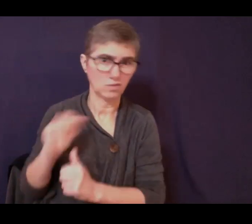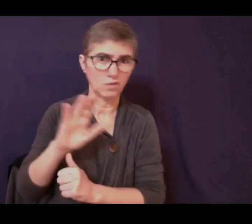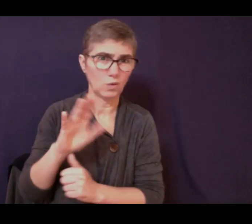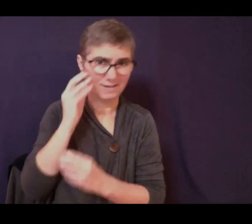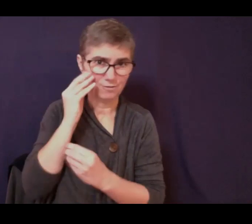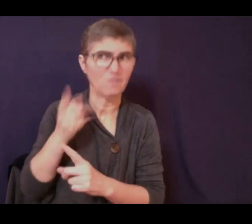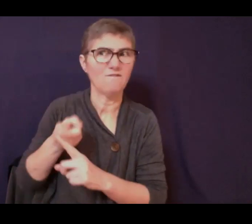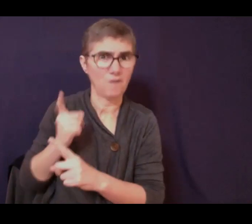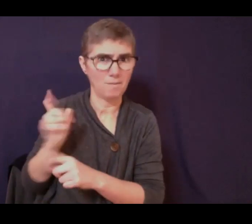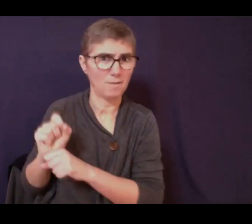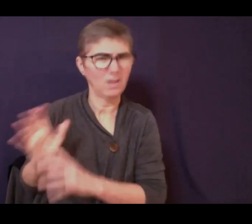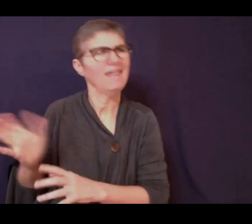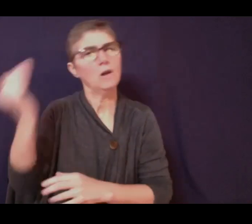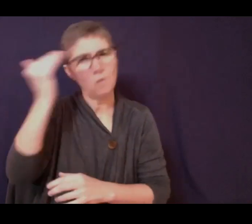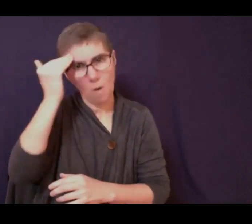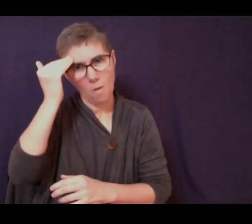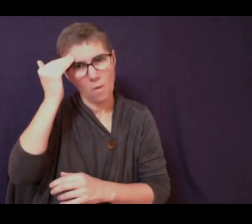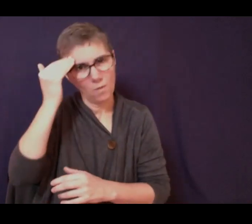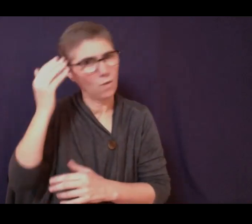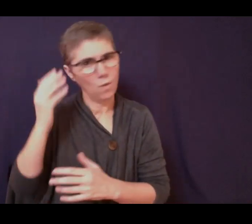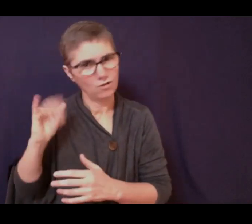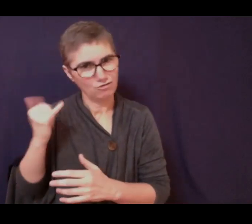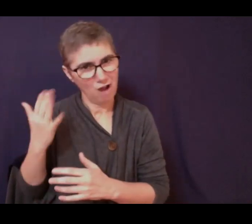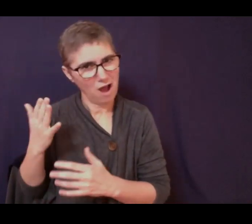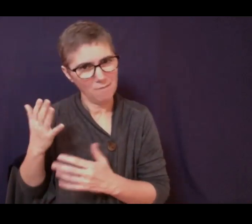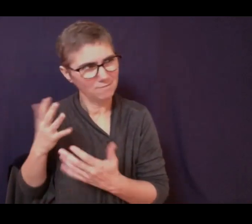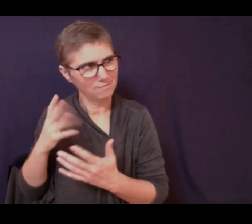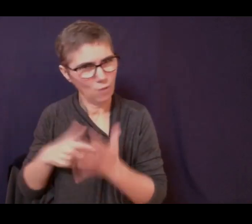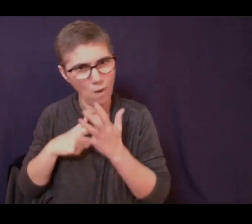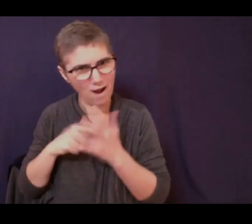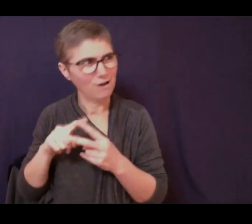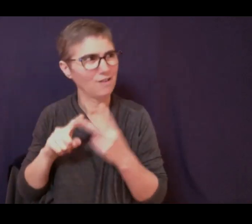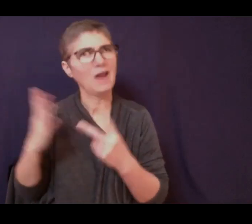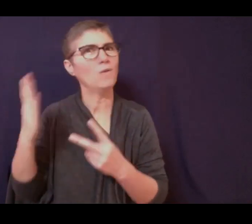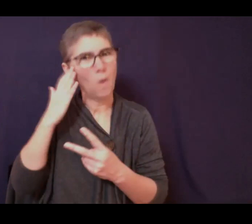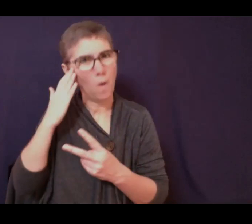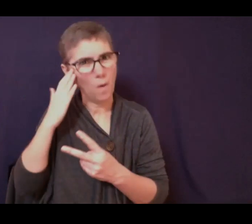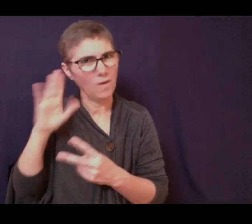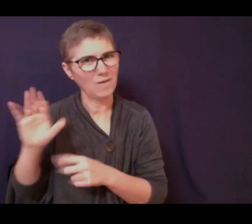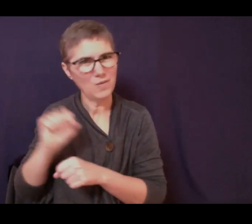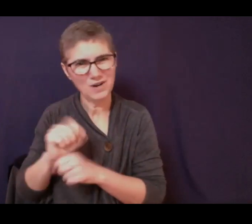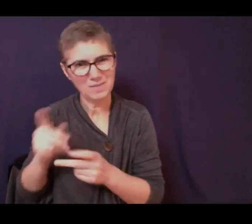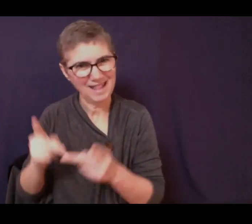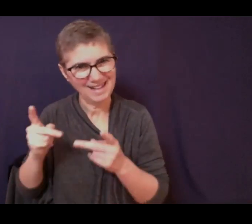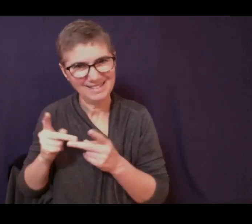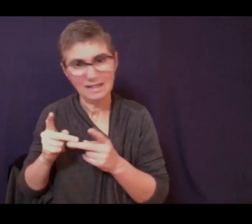more familiar with what the job entails what the workplace is like um you know it's not doctors